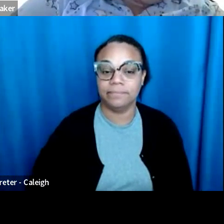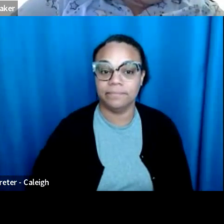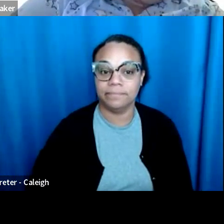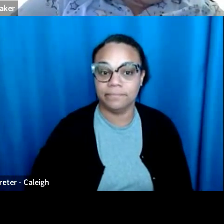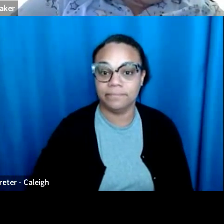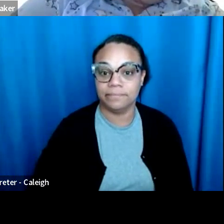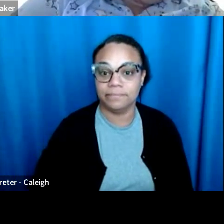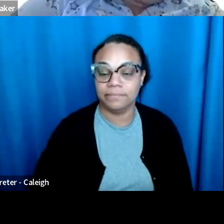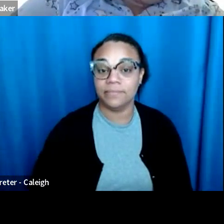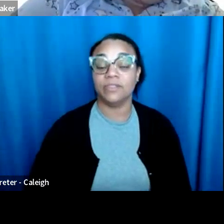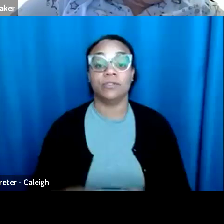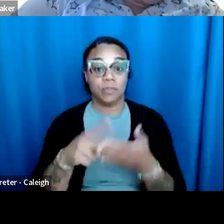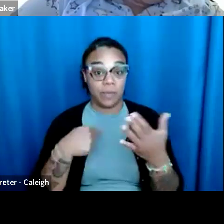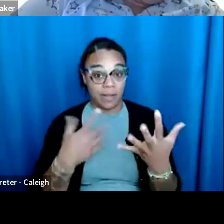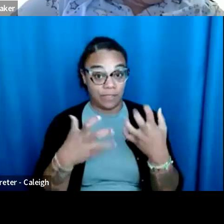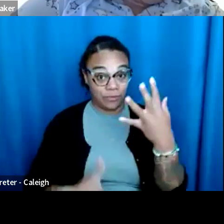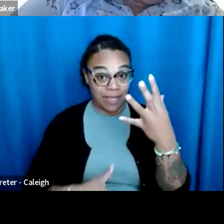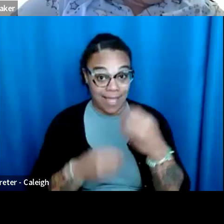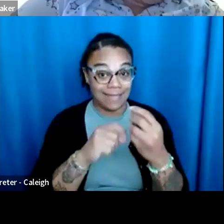the thing that I would add in particular, I'm saying...